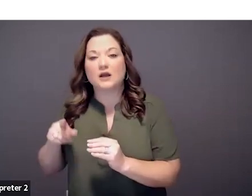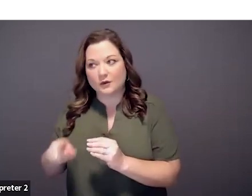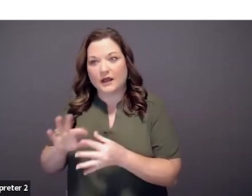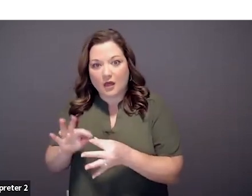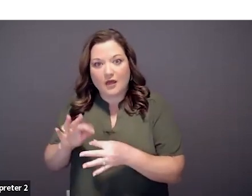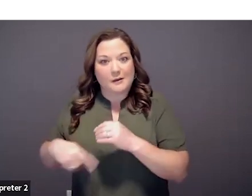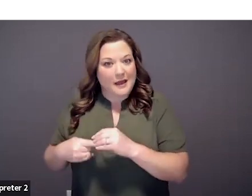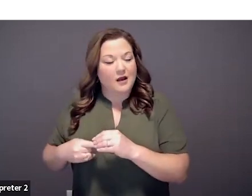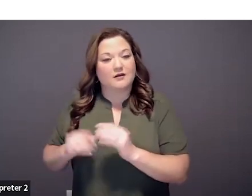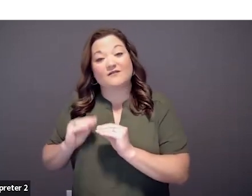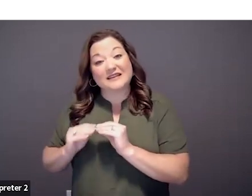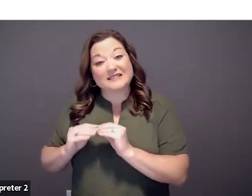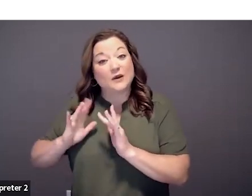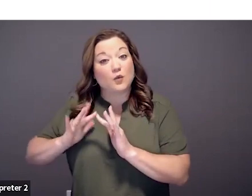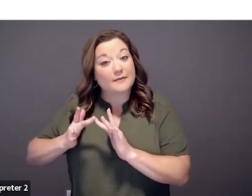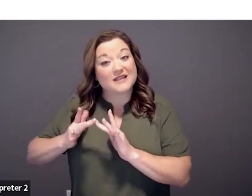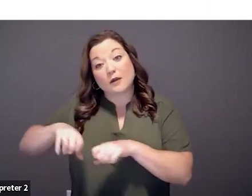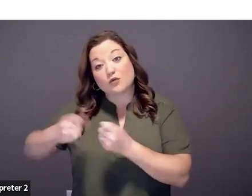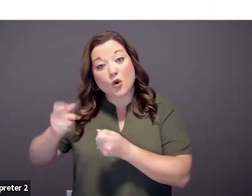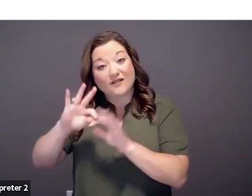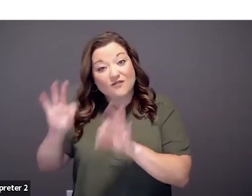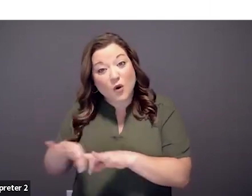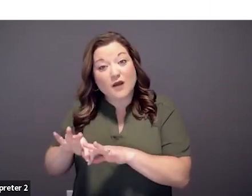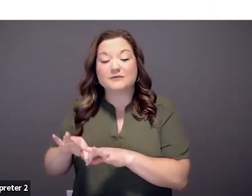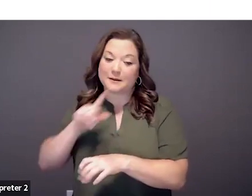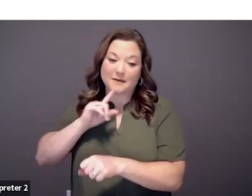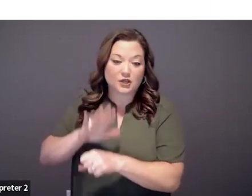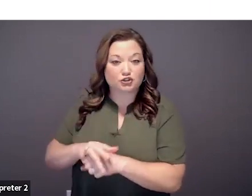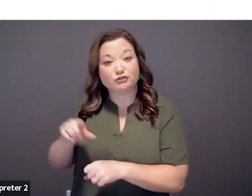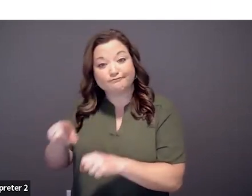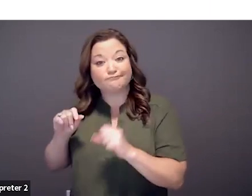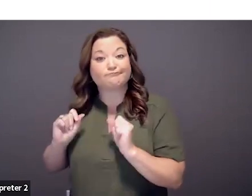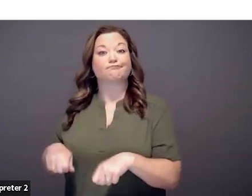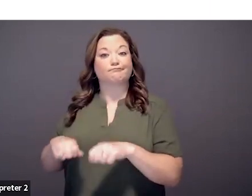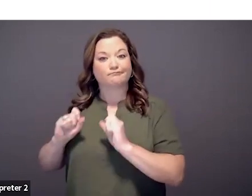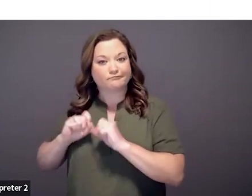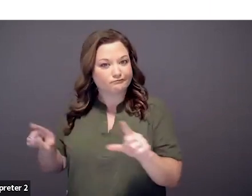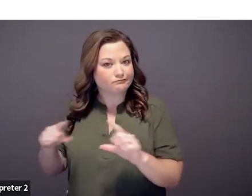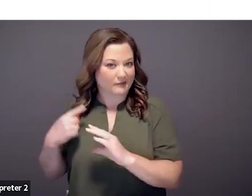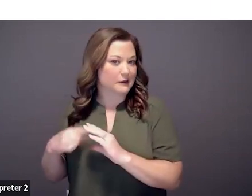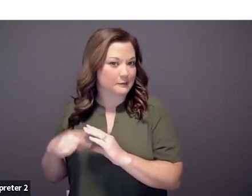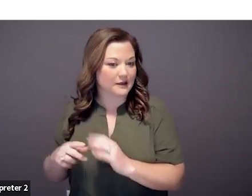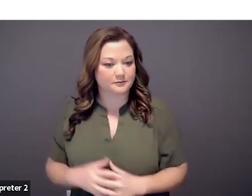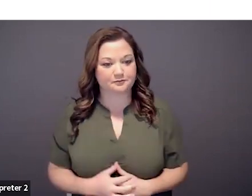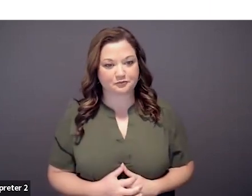forms and making sure that they can actually send email. That's in the slides and links.